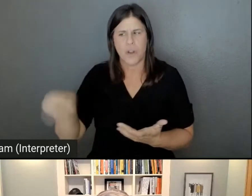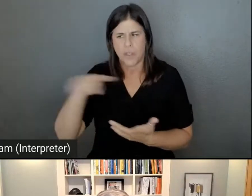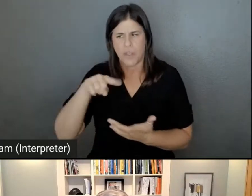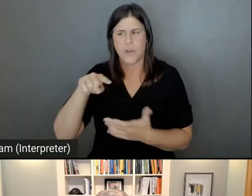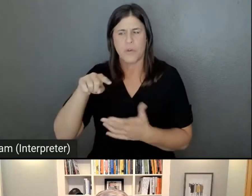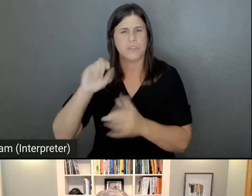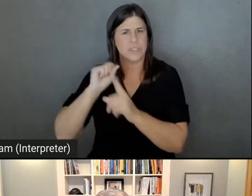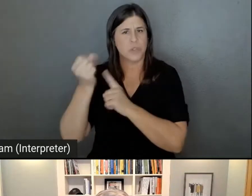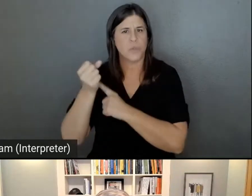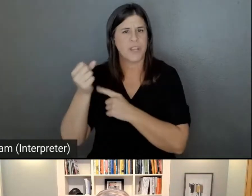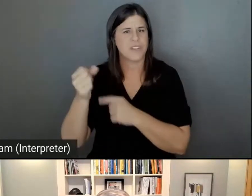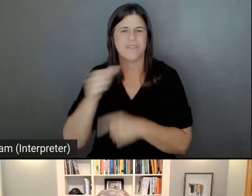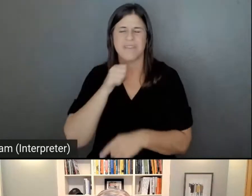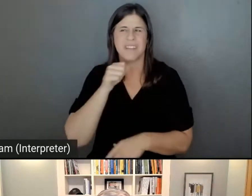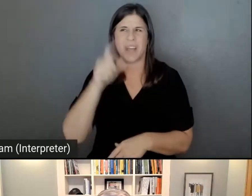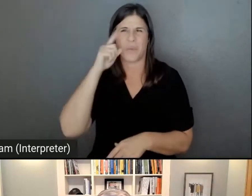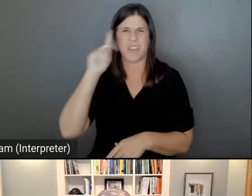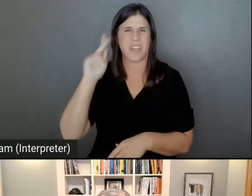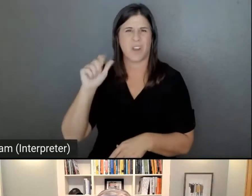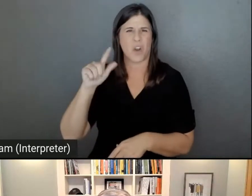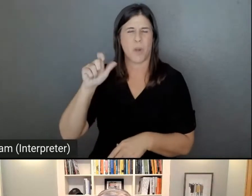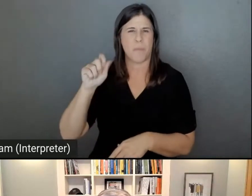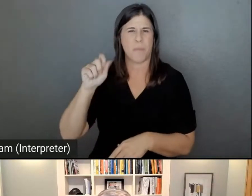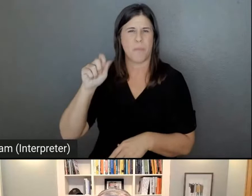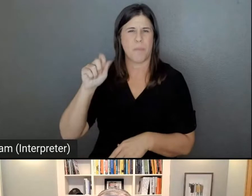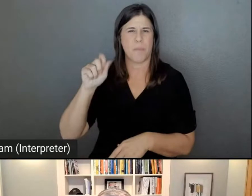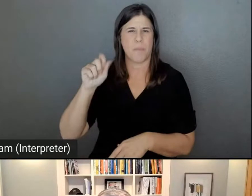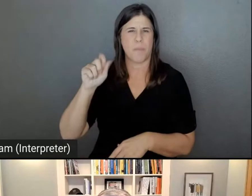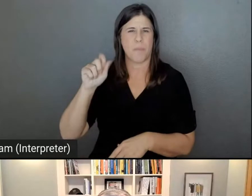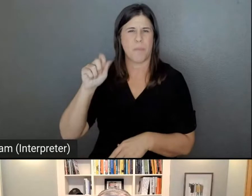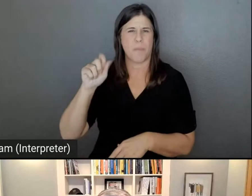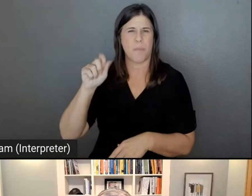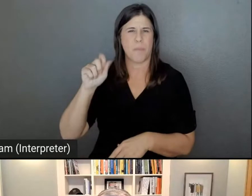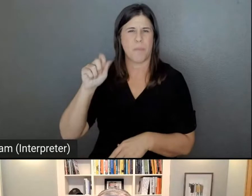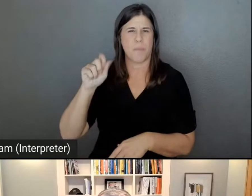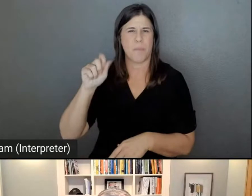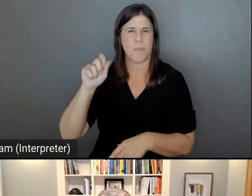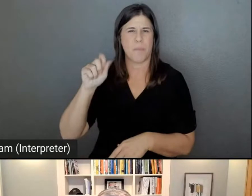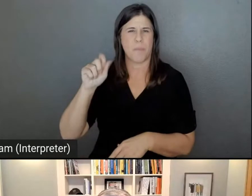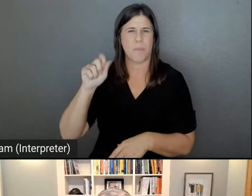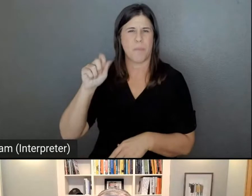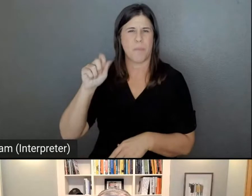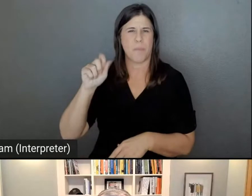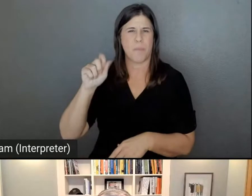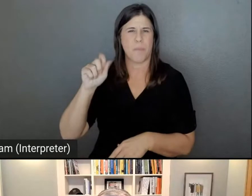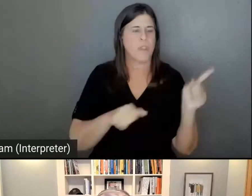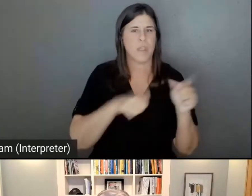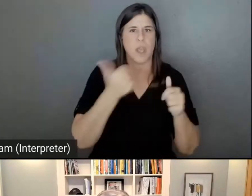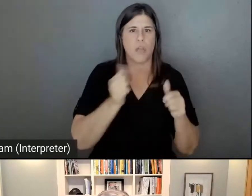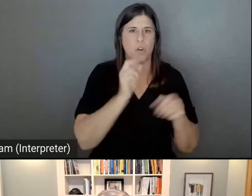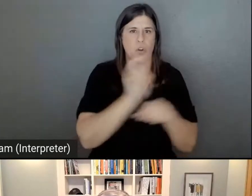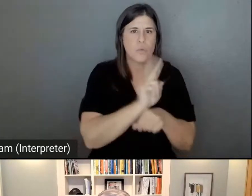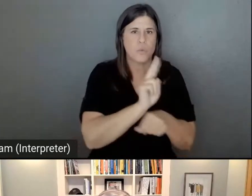I don't know if Karpenter would really deliver the most value as it would for the other use cases that we just talked about.